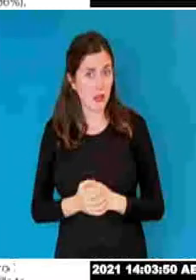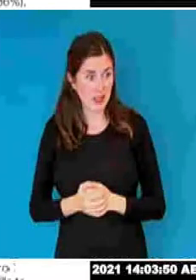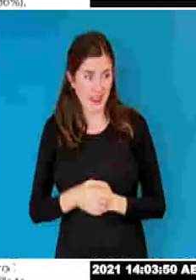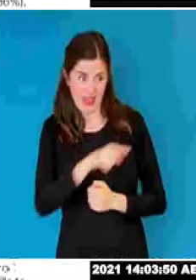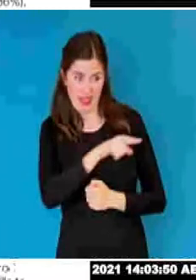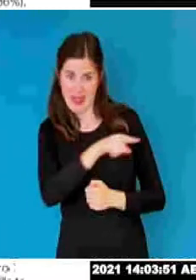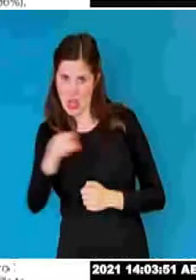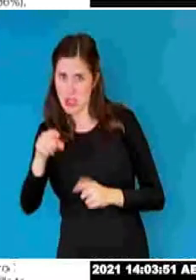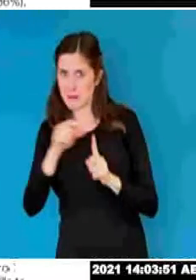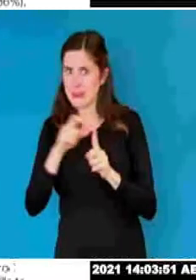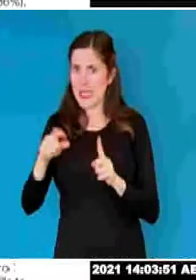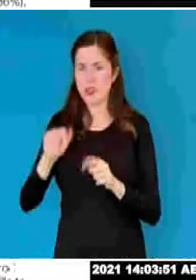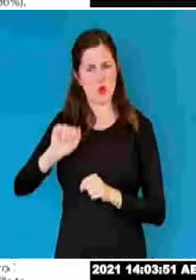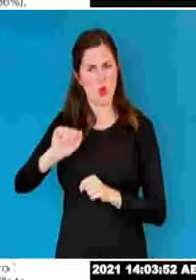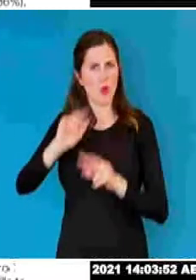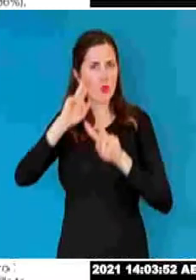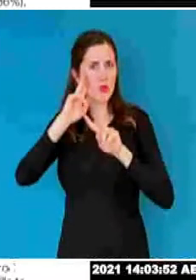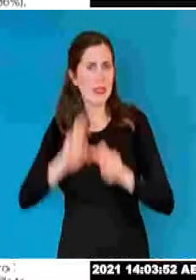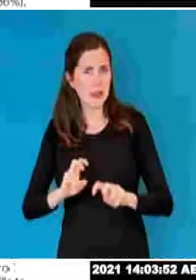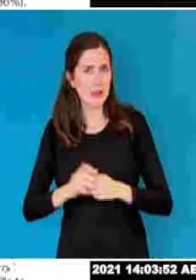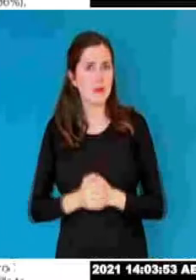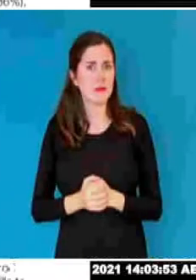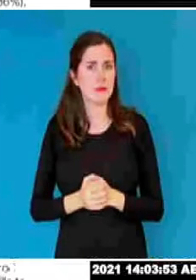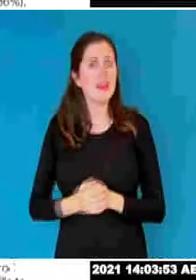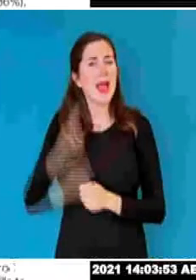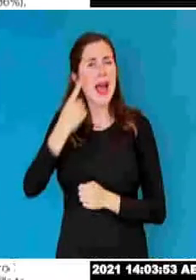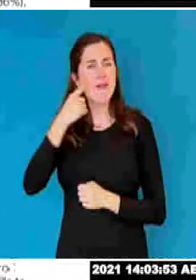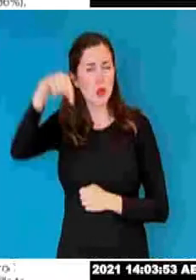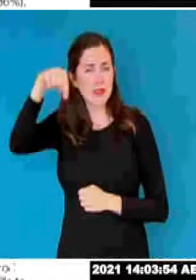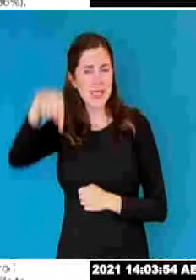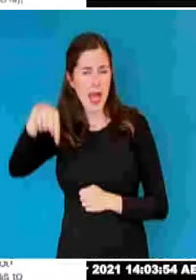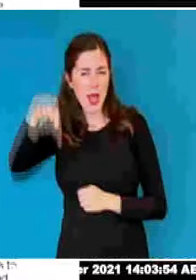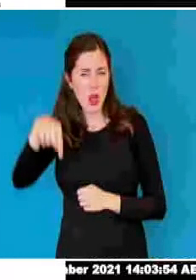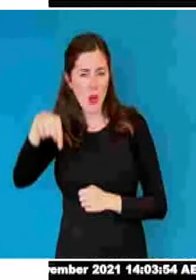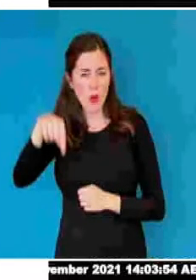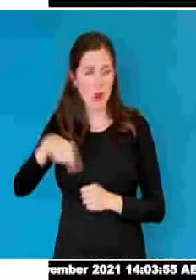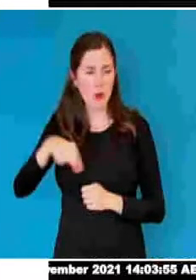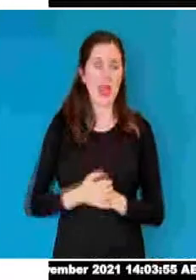And then this document, if we scroll down a bit, sets out the keys to barriers to